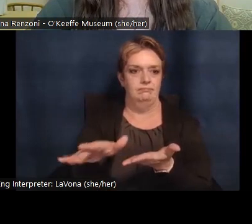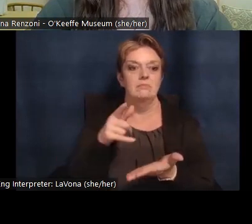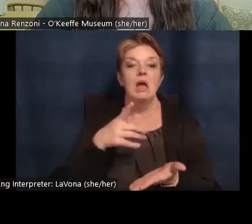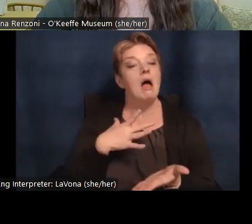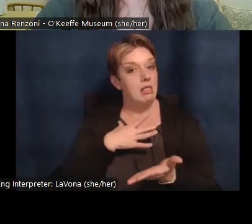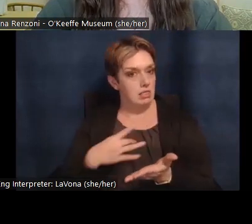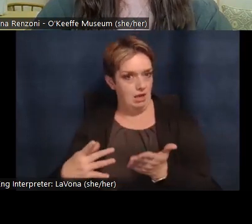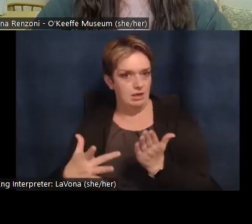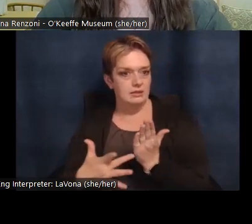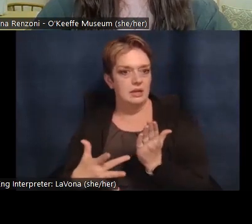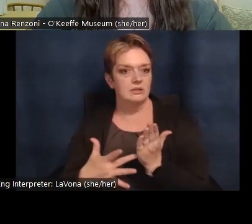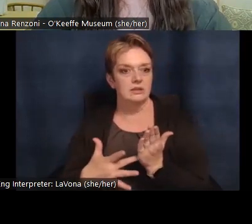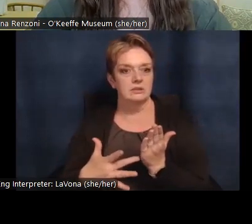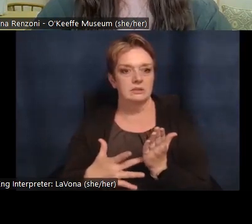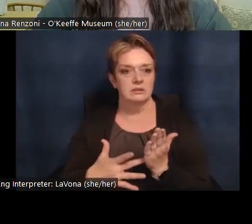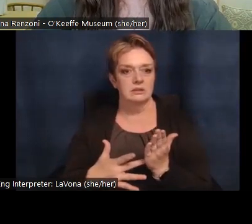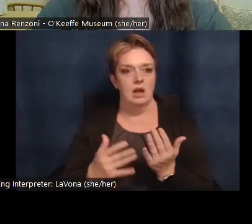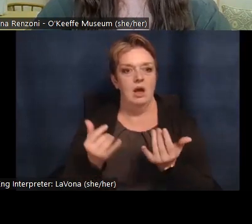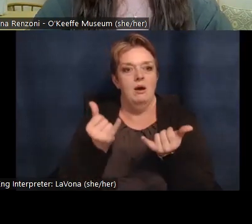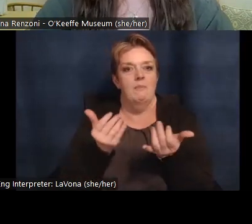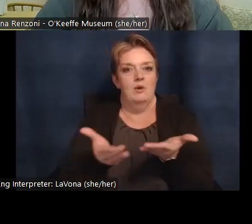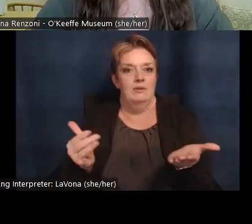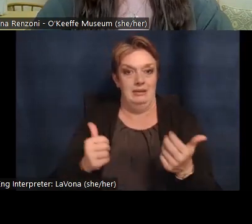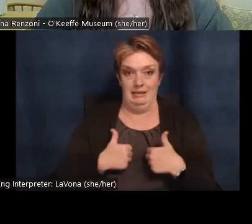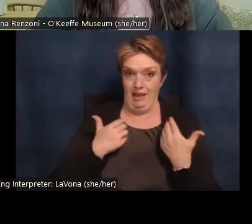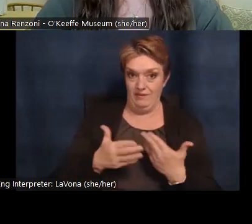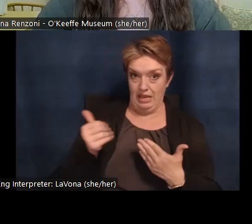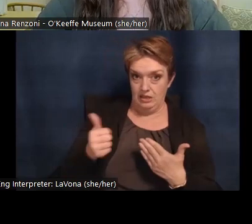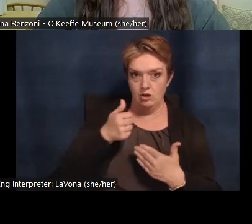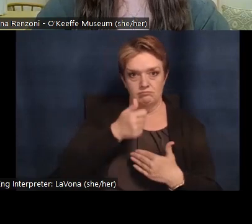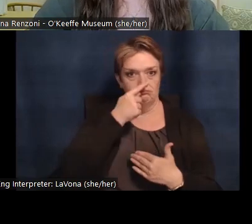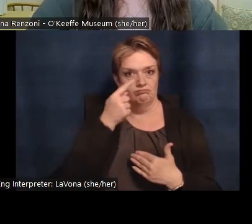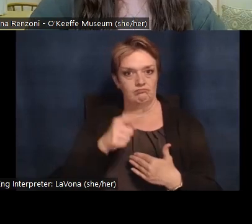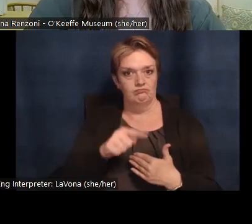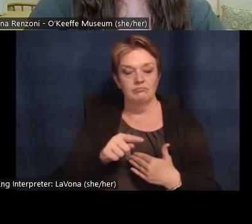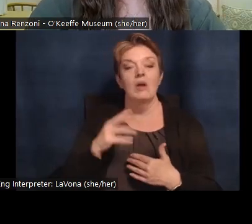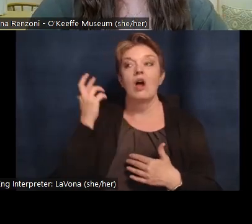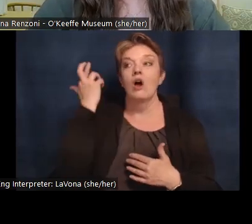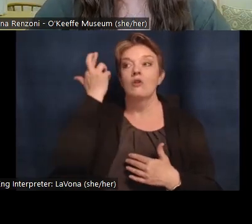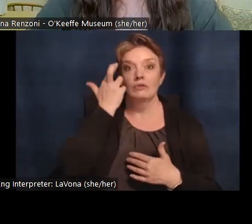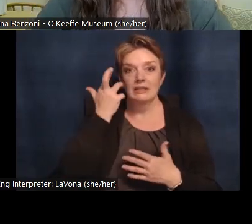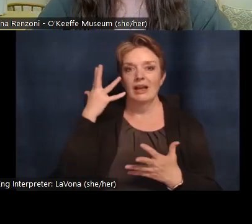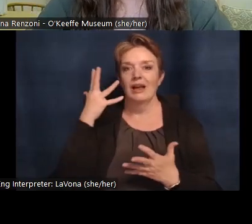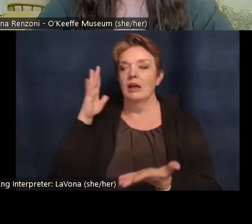Modern conveniences that made life easier so she could get back to focusing on painting were always appreciated,